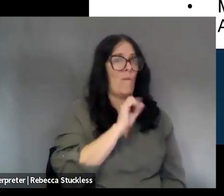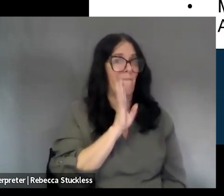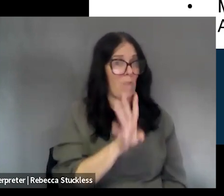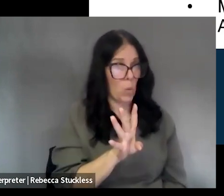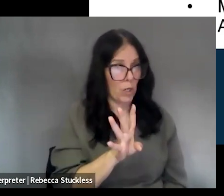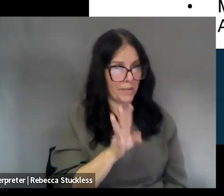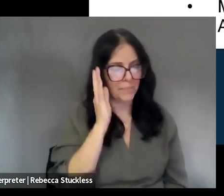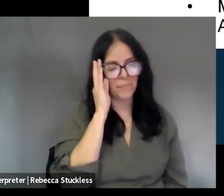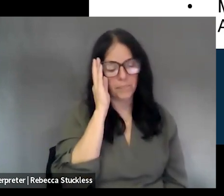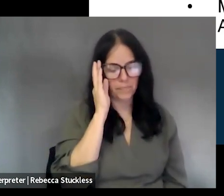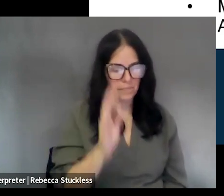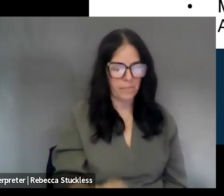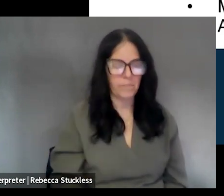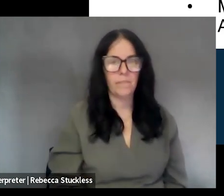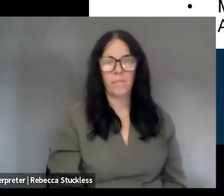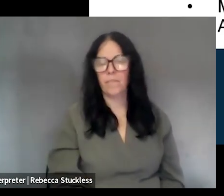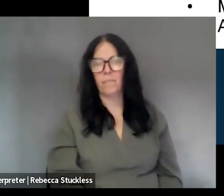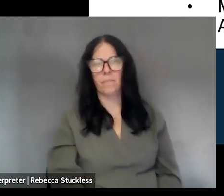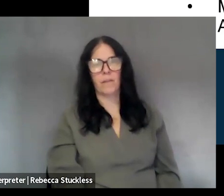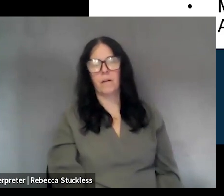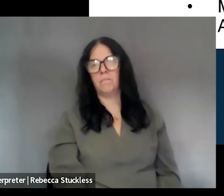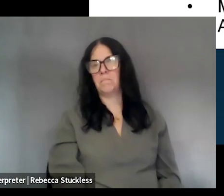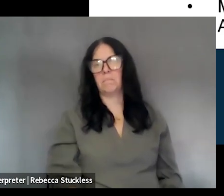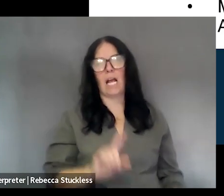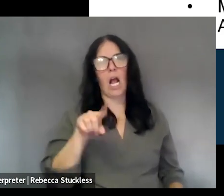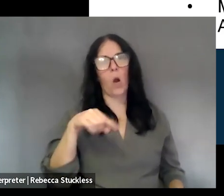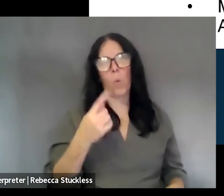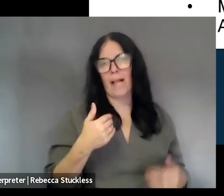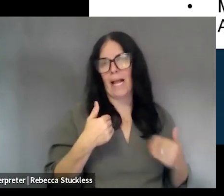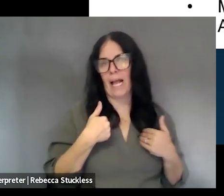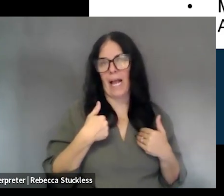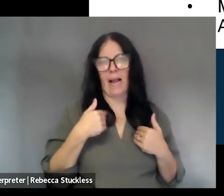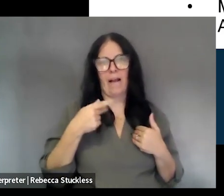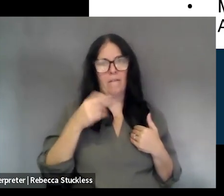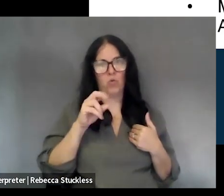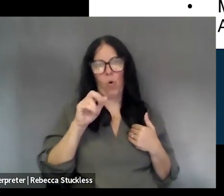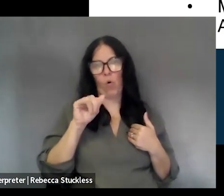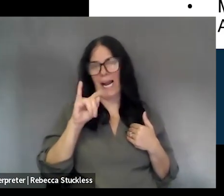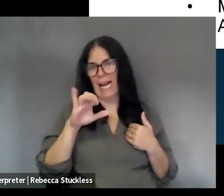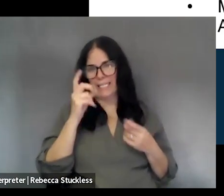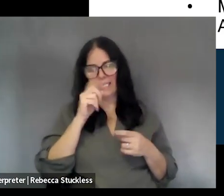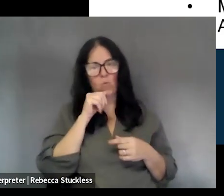and I only have psoriatic disease. I don't have any co-occurring arthritis and as Jess